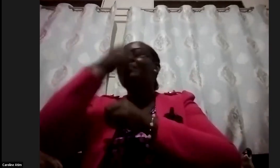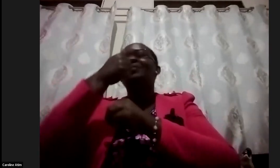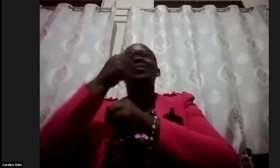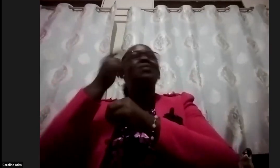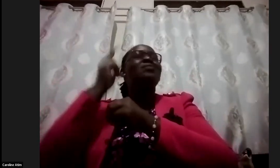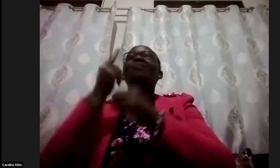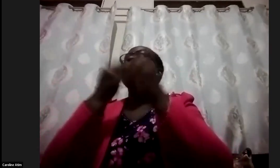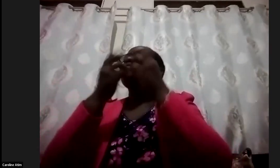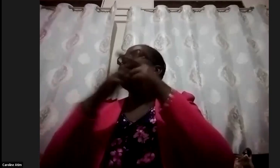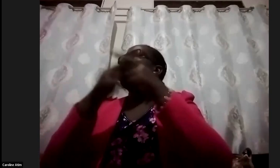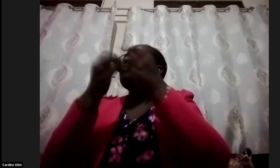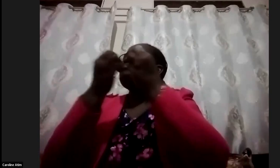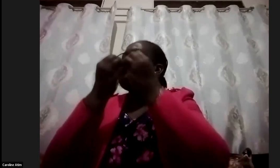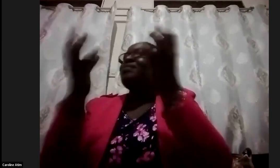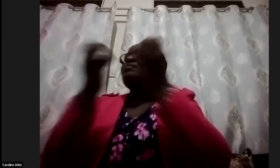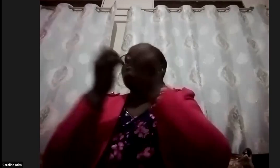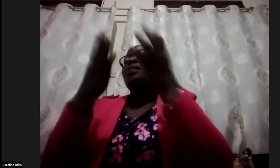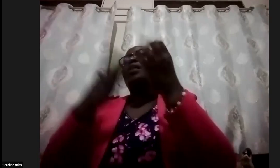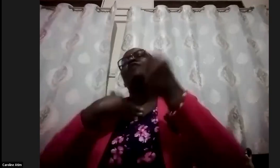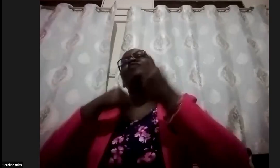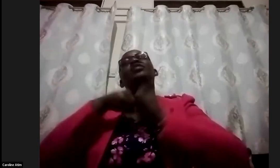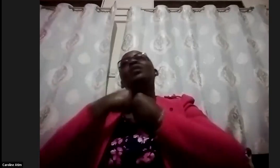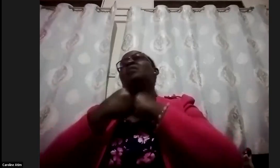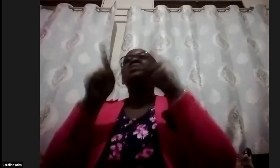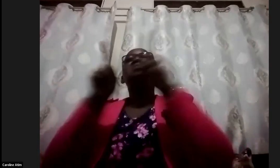are really very many that have